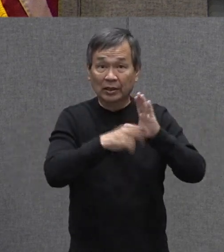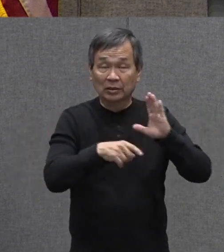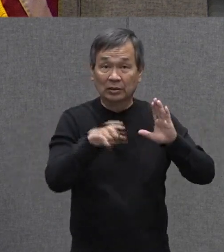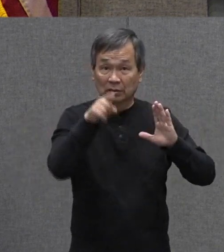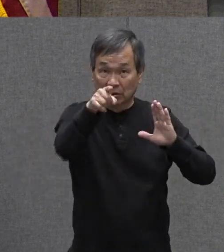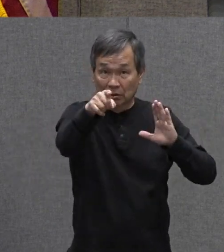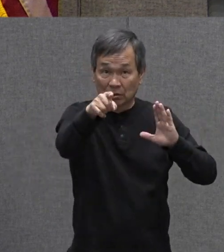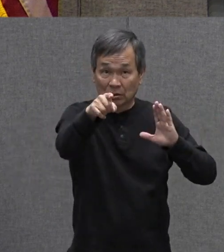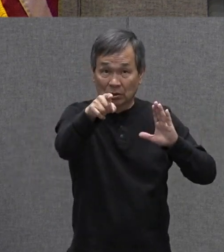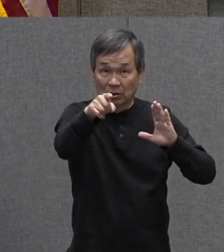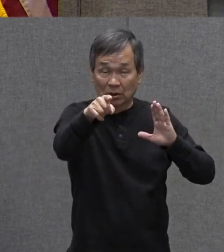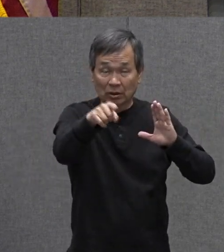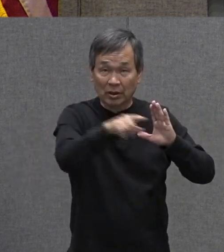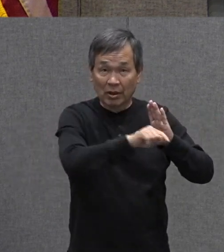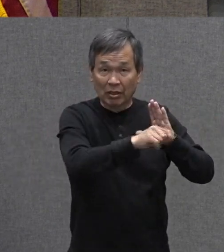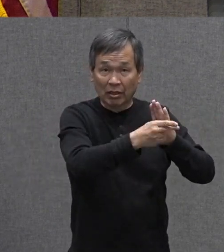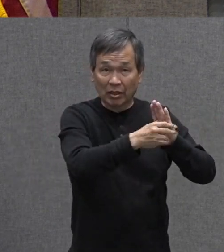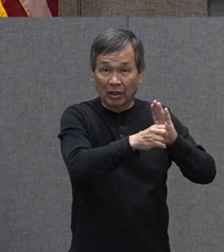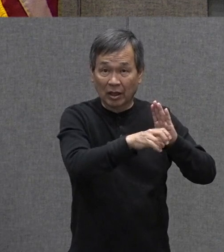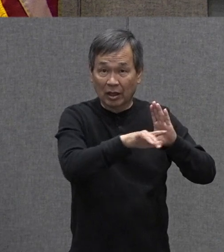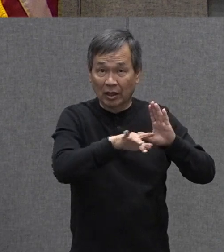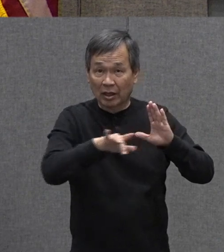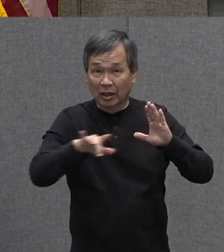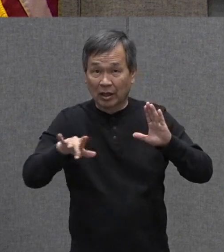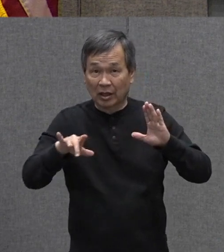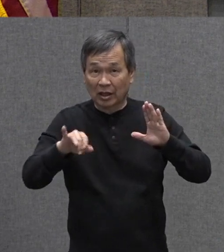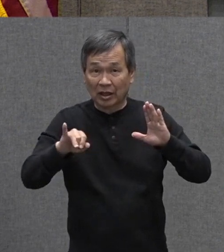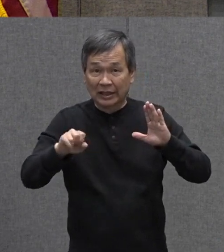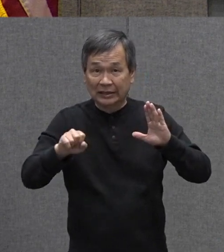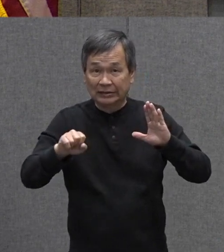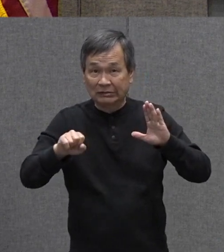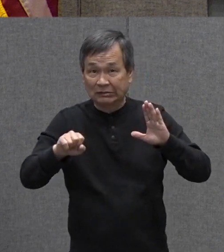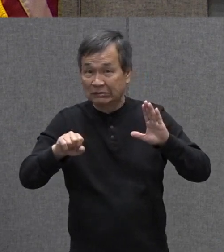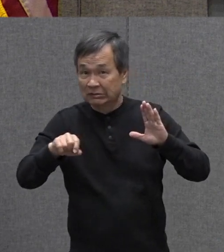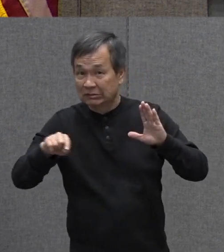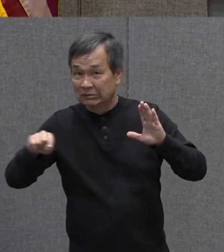The, blank, is, blank.